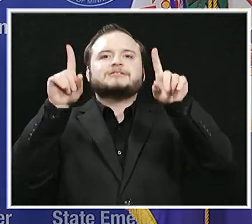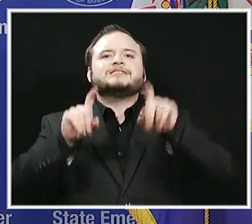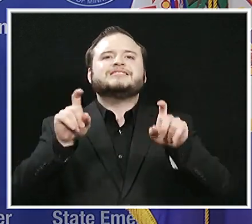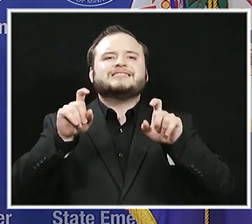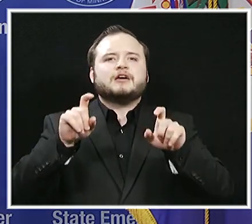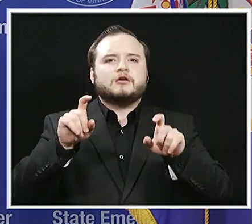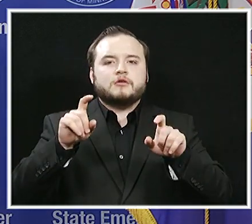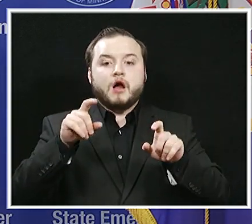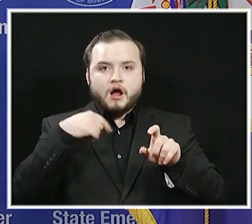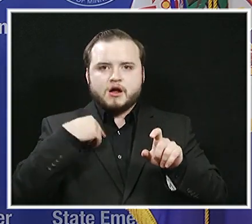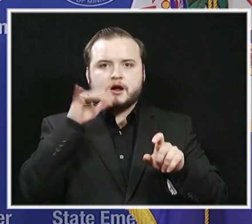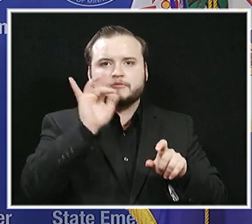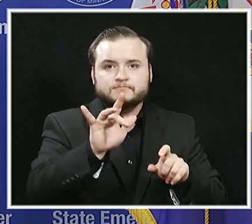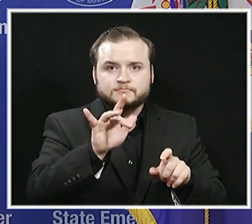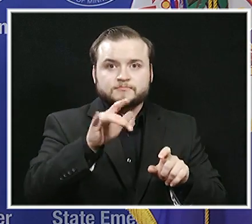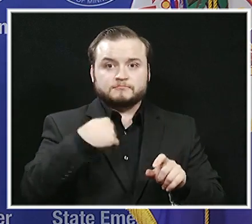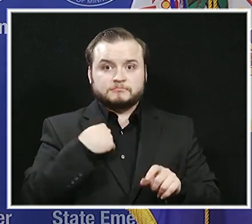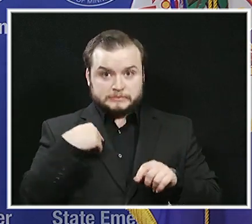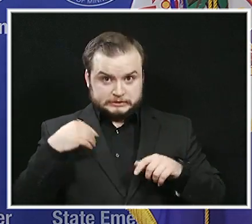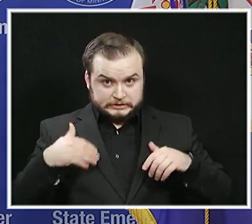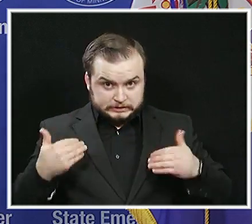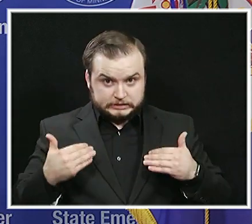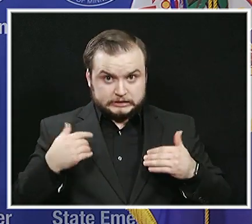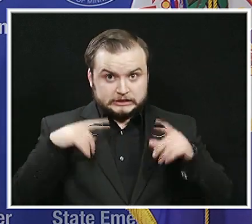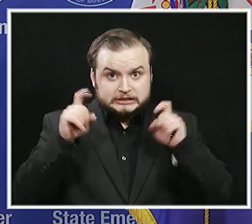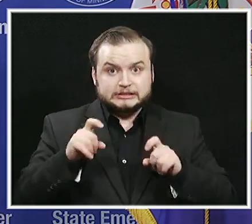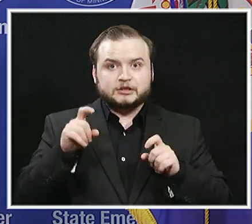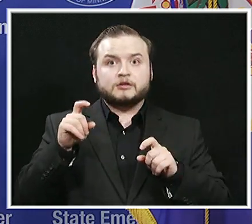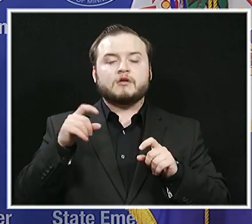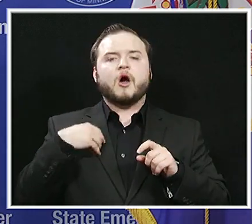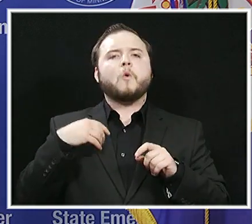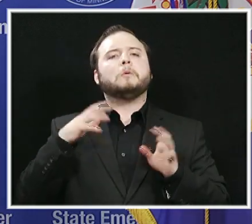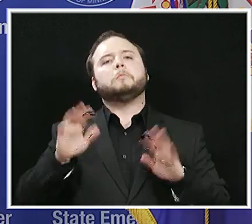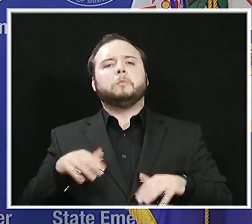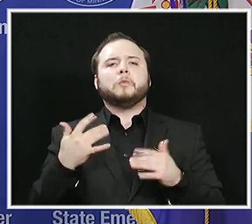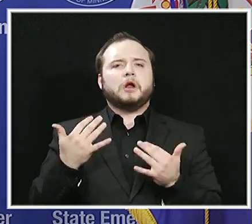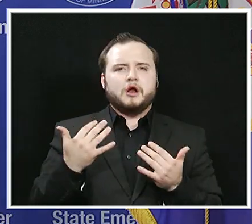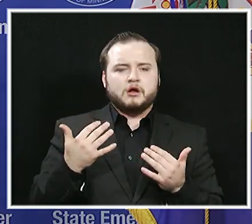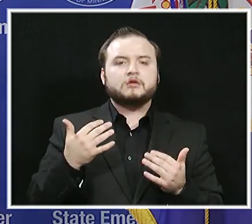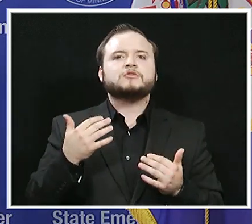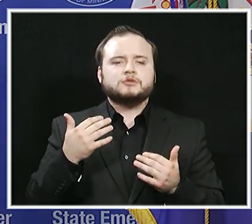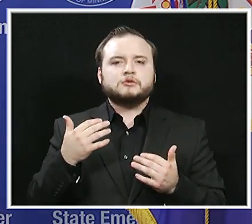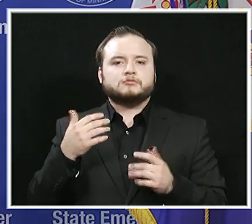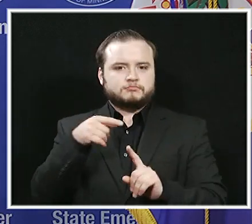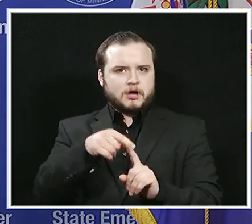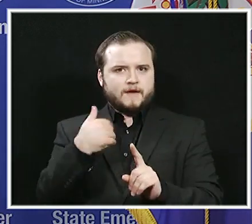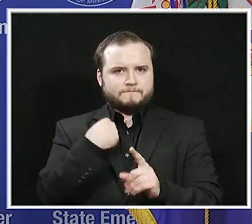Luhan Englishham, we looked at their website and looked to see how we could go a little